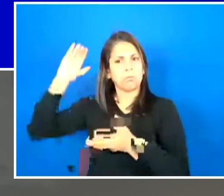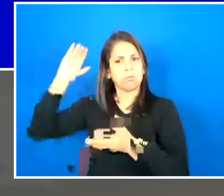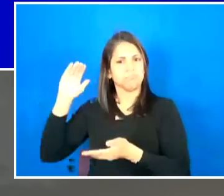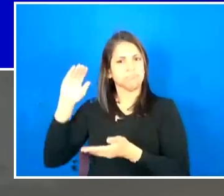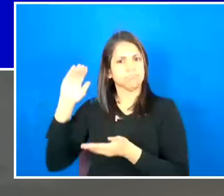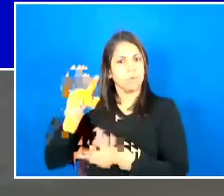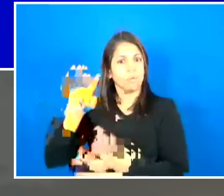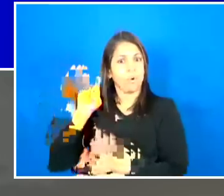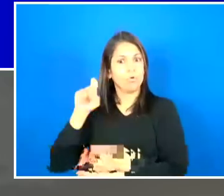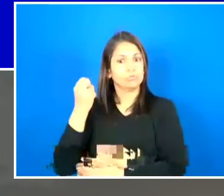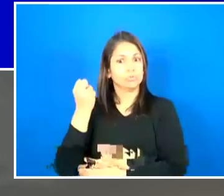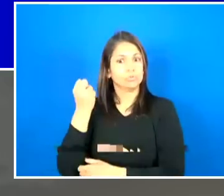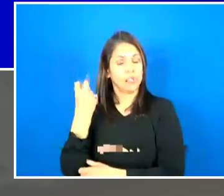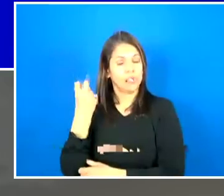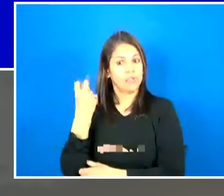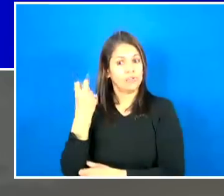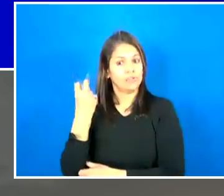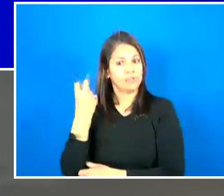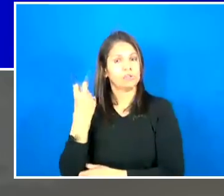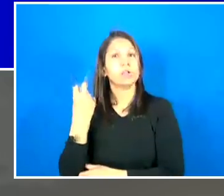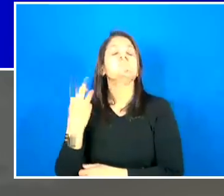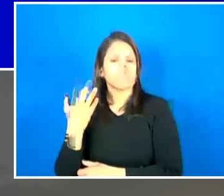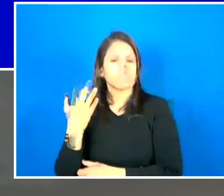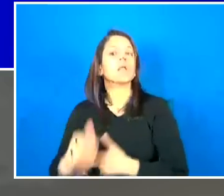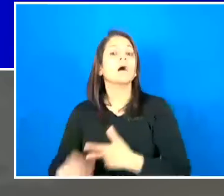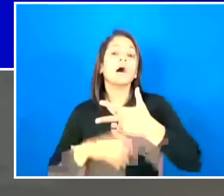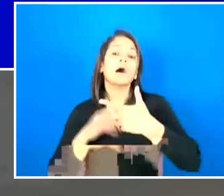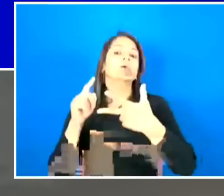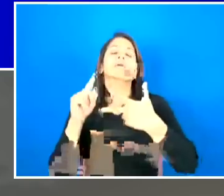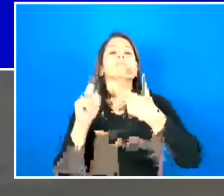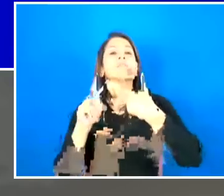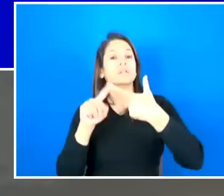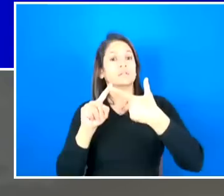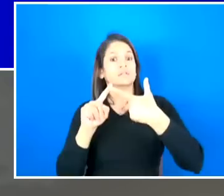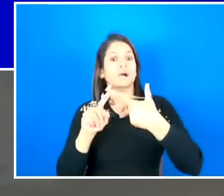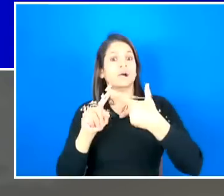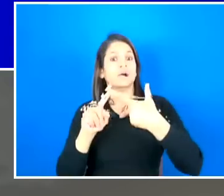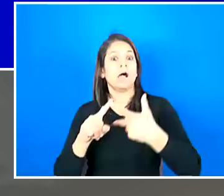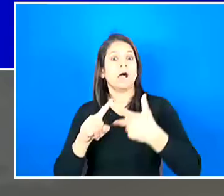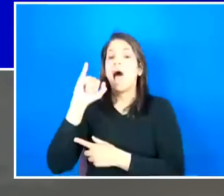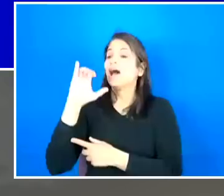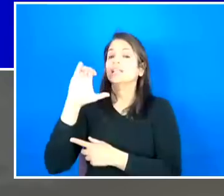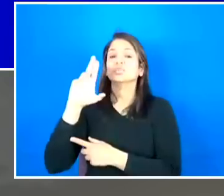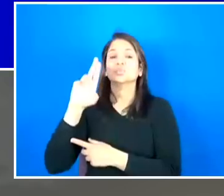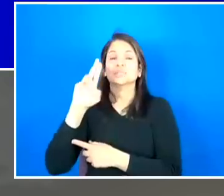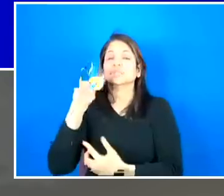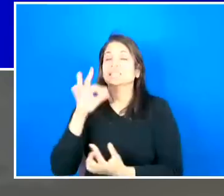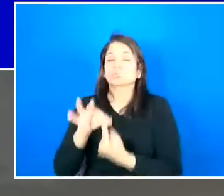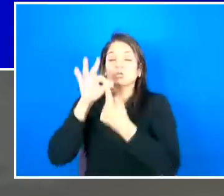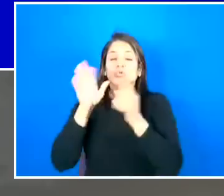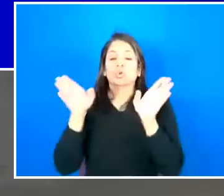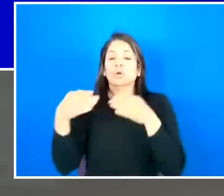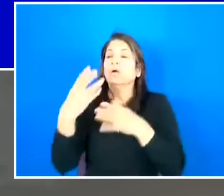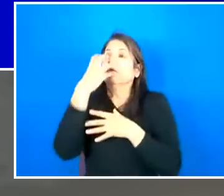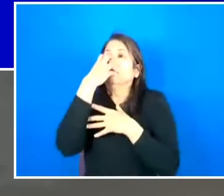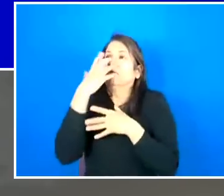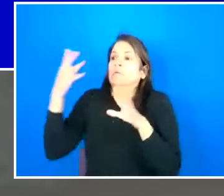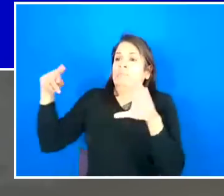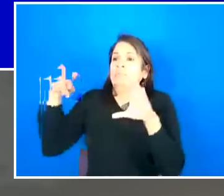SUSPECTE DCODVI THAT WENT DOWN FROM 122 TO 112. INDICATOR TWO, DAILY NUMBER OF